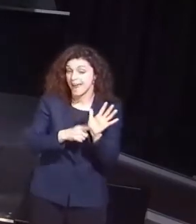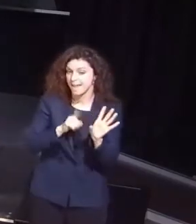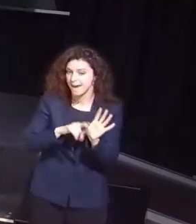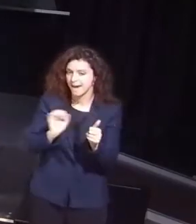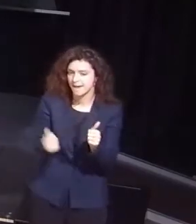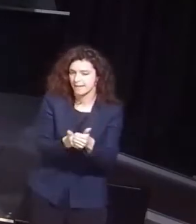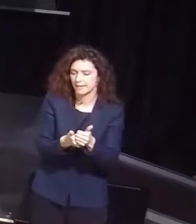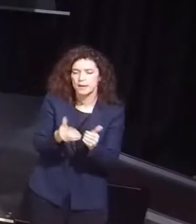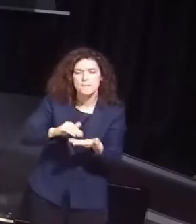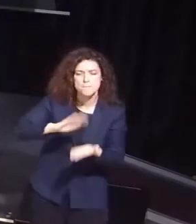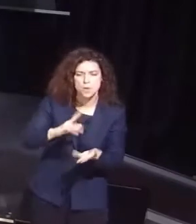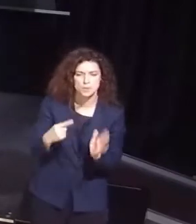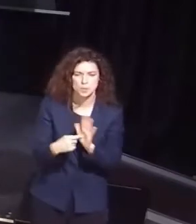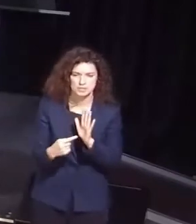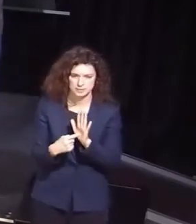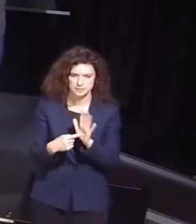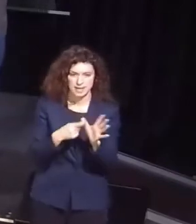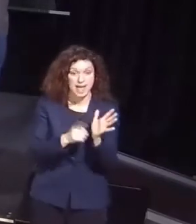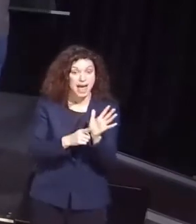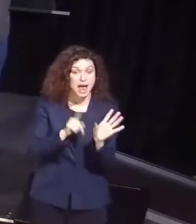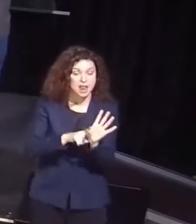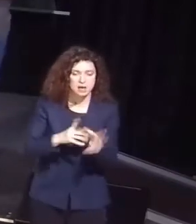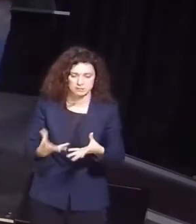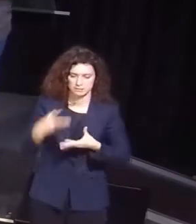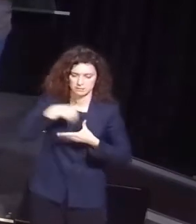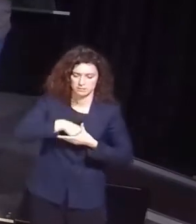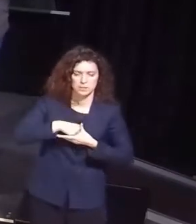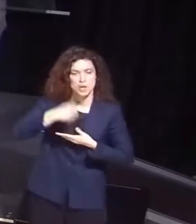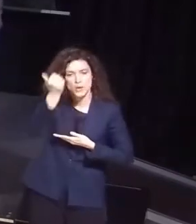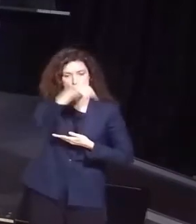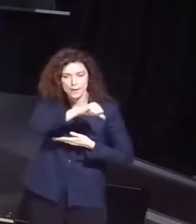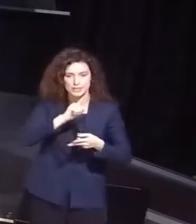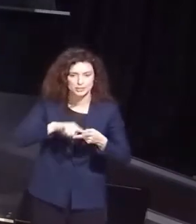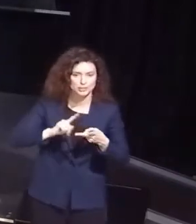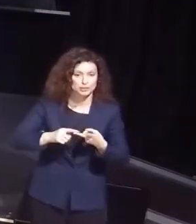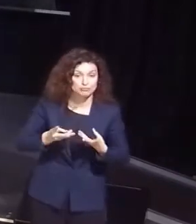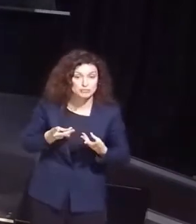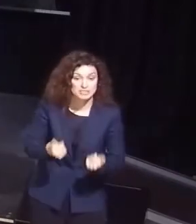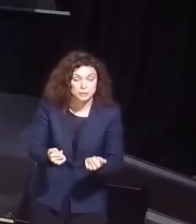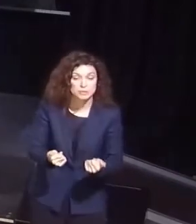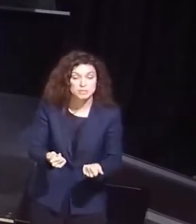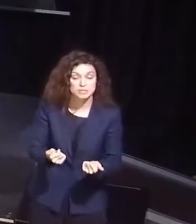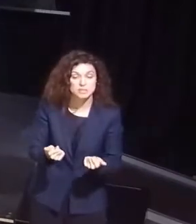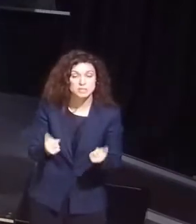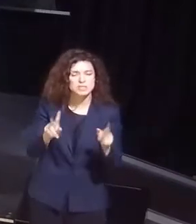An ally is a knowledge source, they are a resource, a subject matter expert,